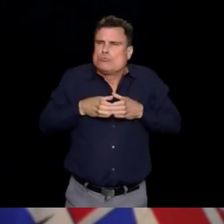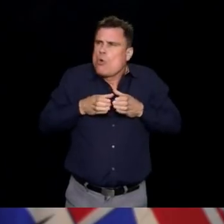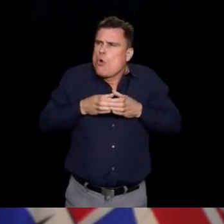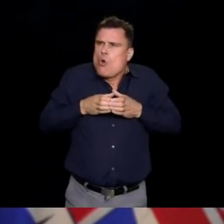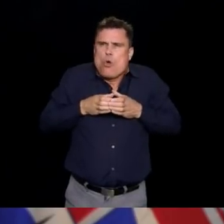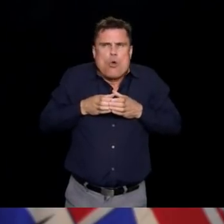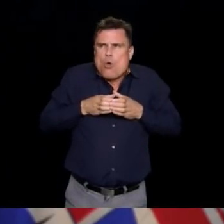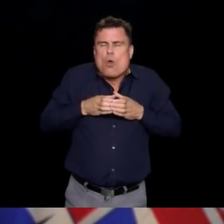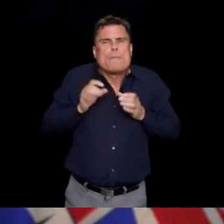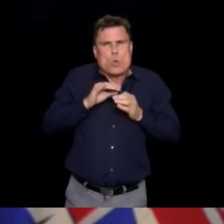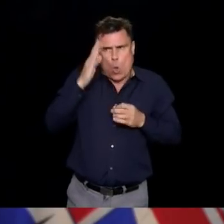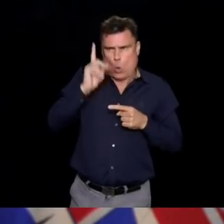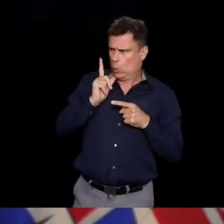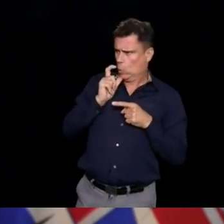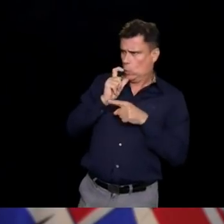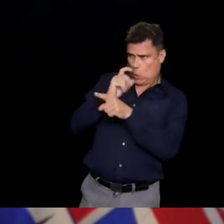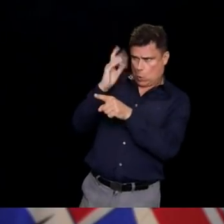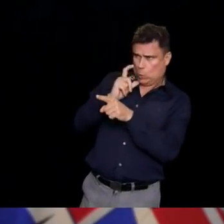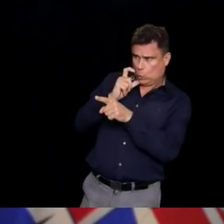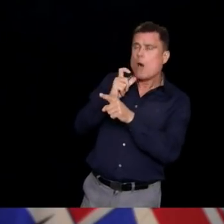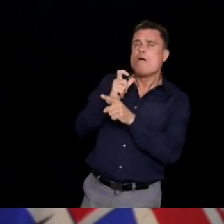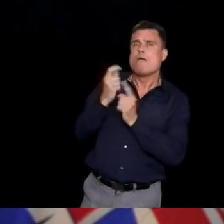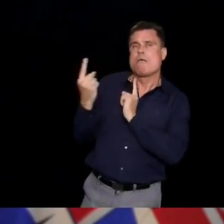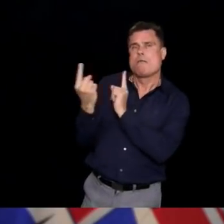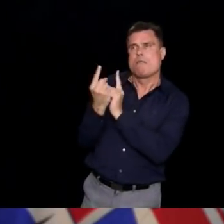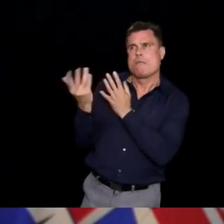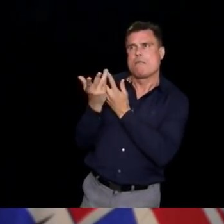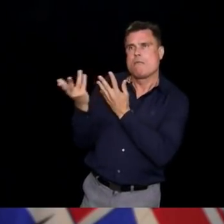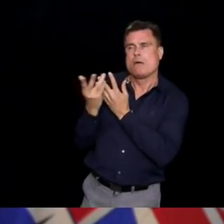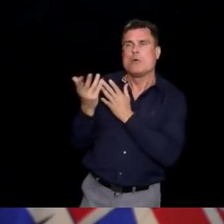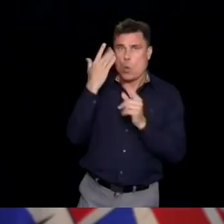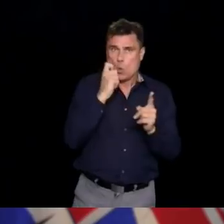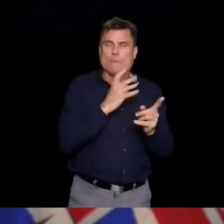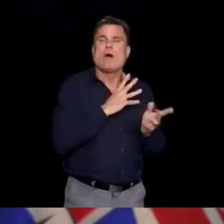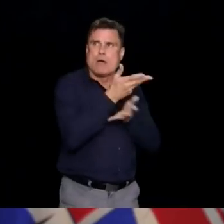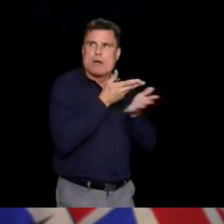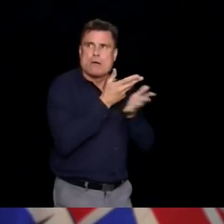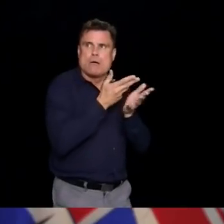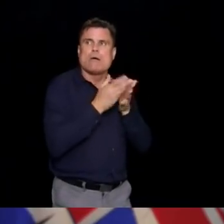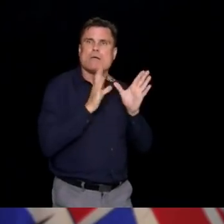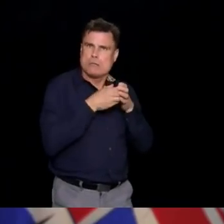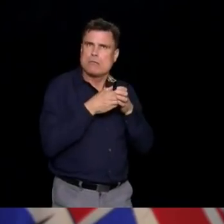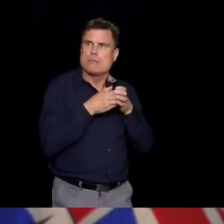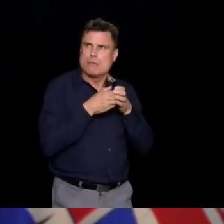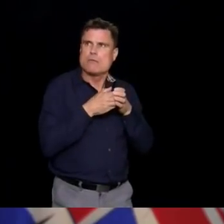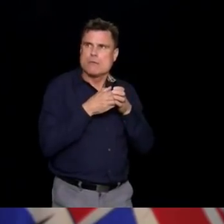but also know everyone he was attending and be able to reach them afterwards. That's one way we protect each other.